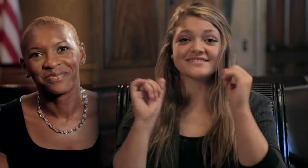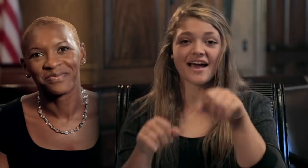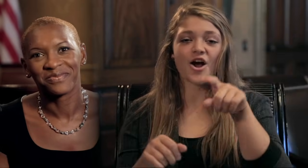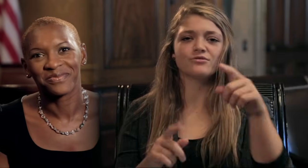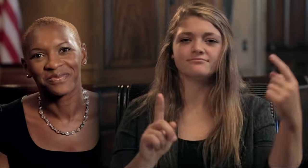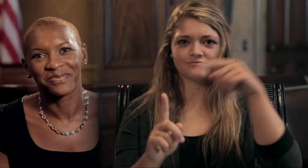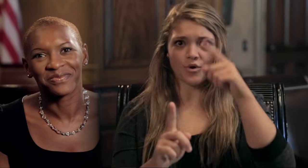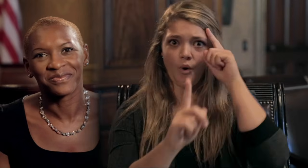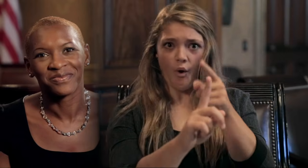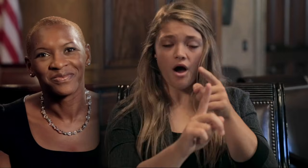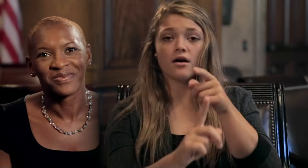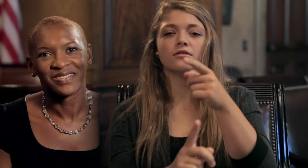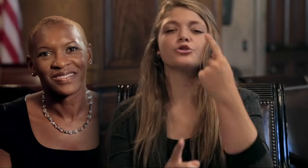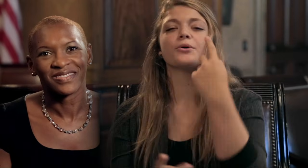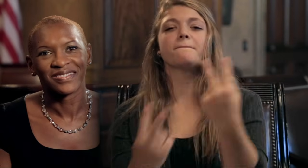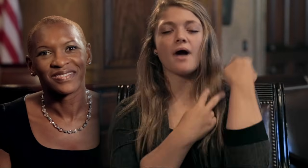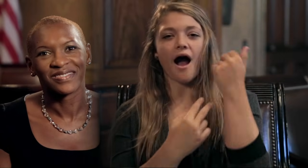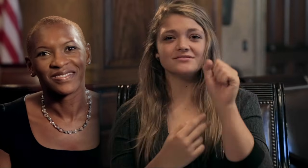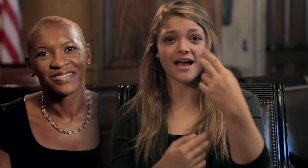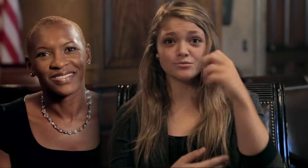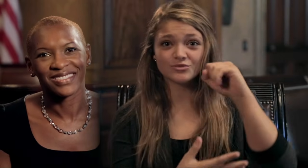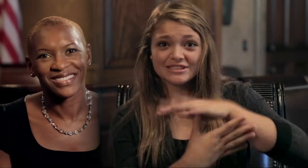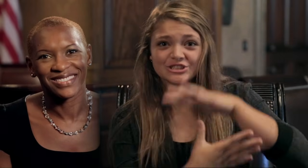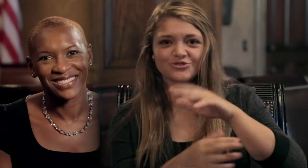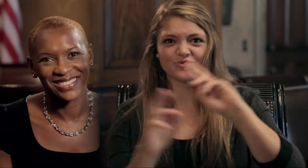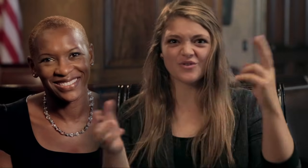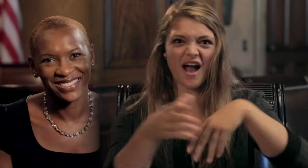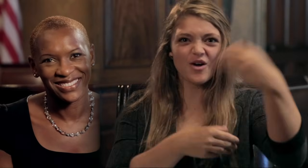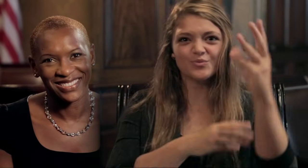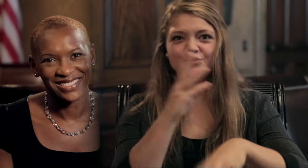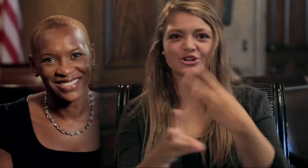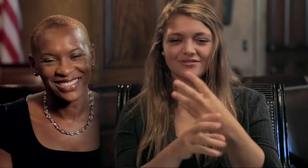Now, going back to your goals, can you remember what it was like to be a senior in high school, ready to approach the world?